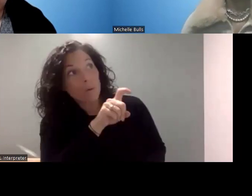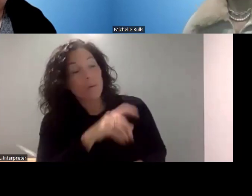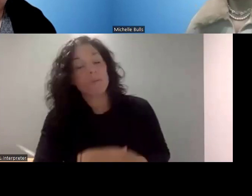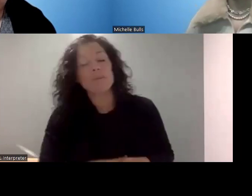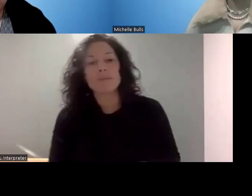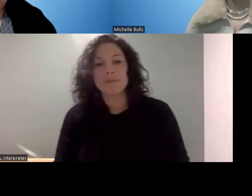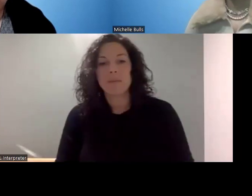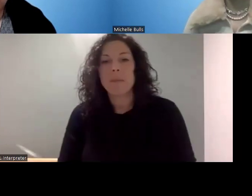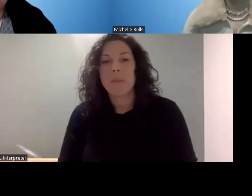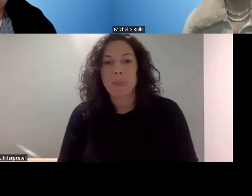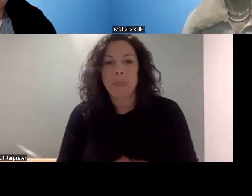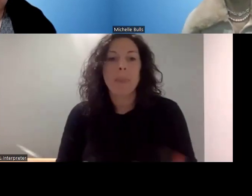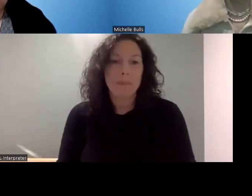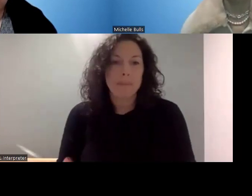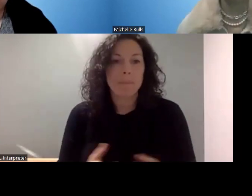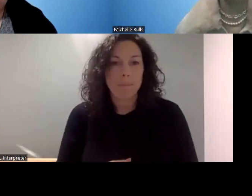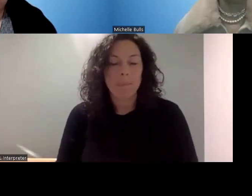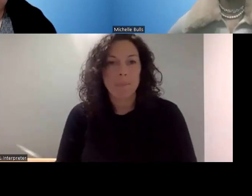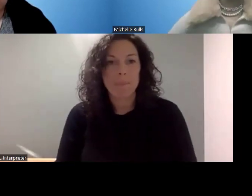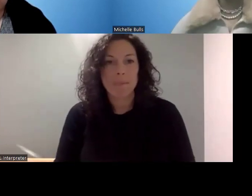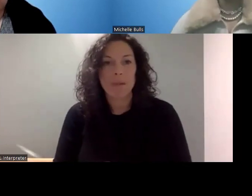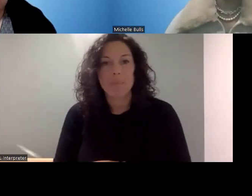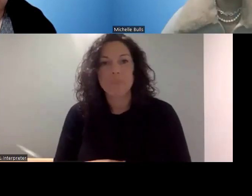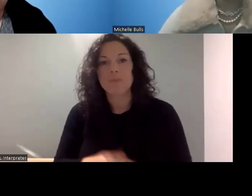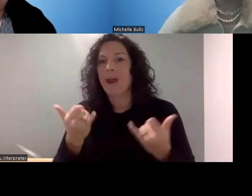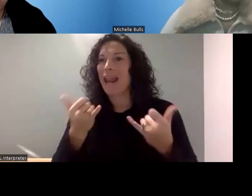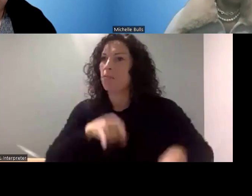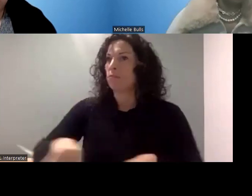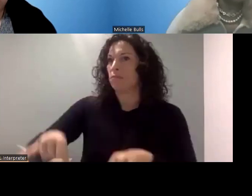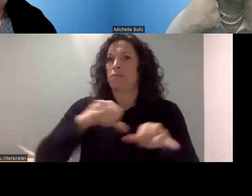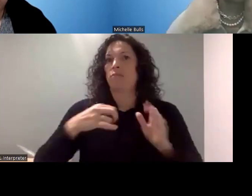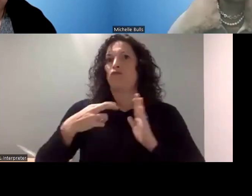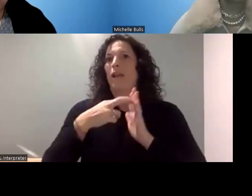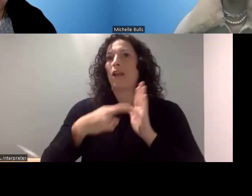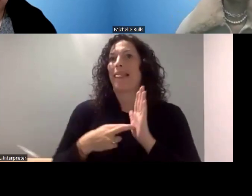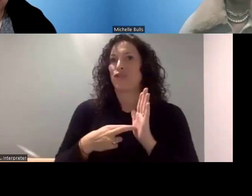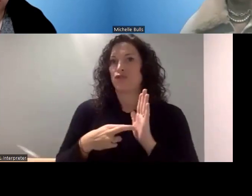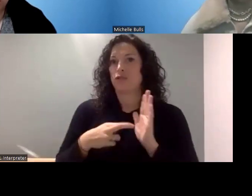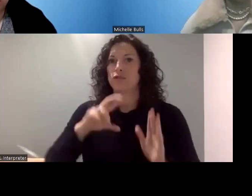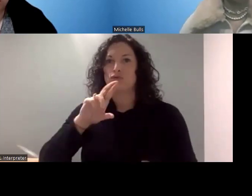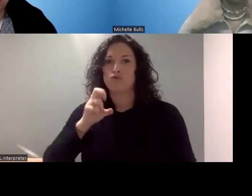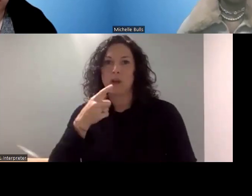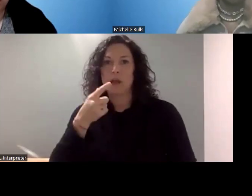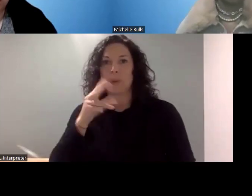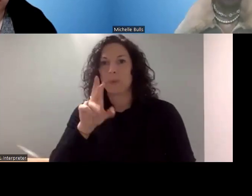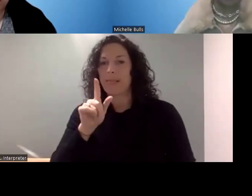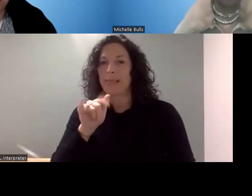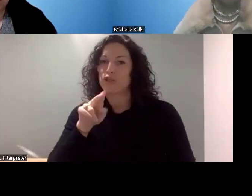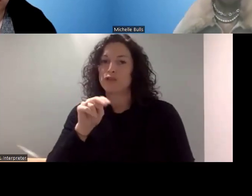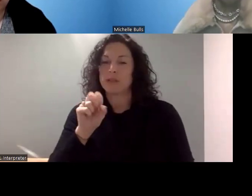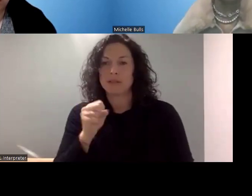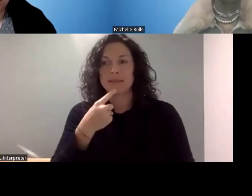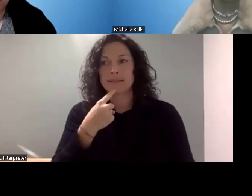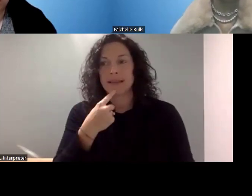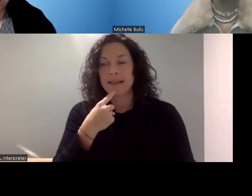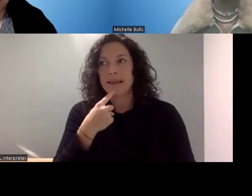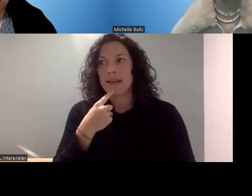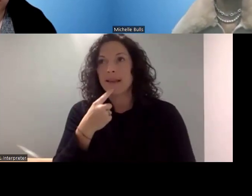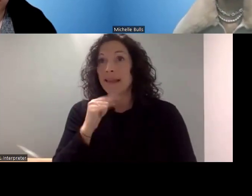Michelle Bulls: So the uniform regulations state that if the entity does not ask,